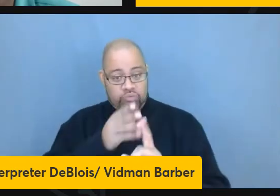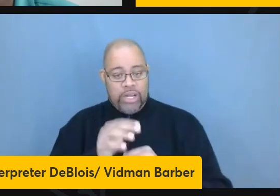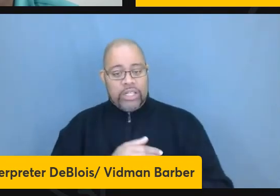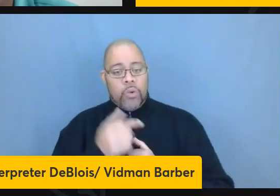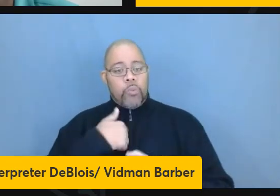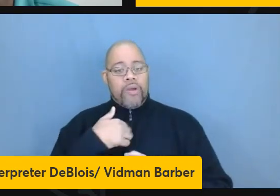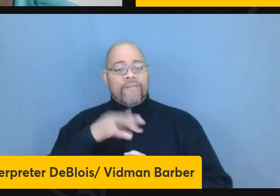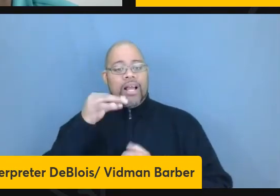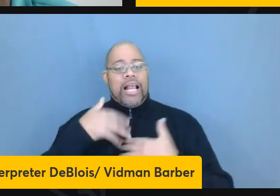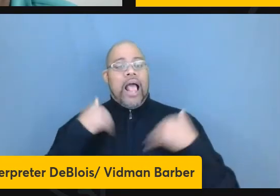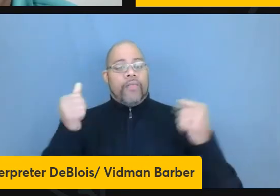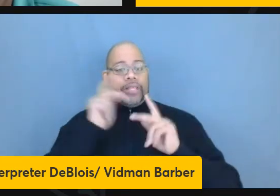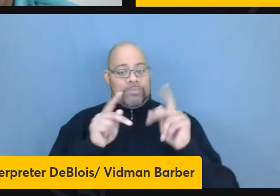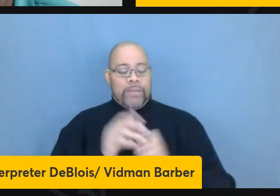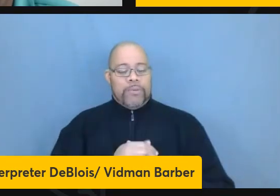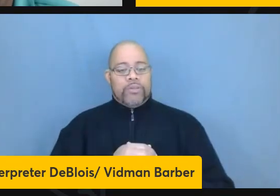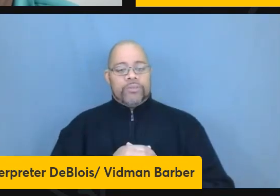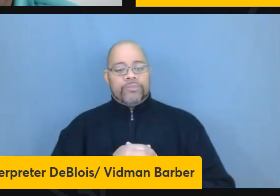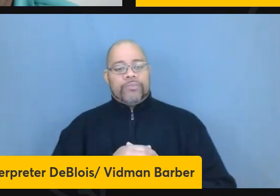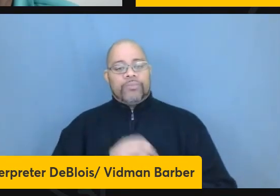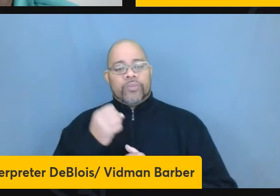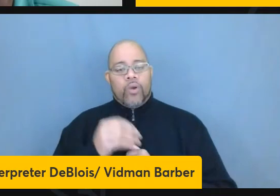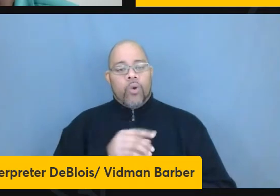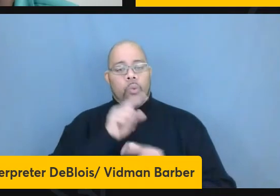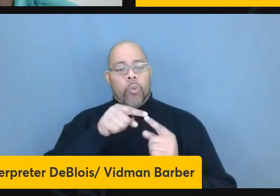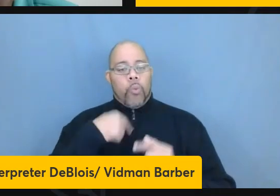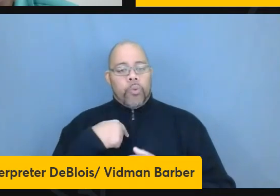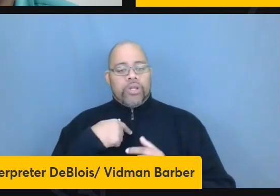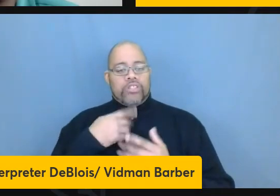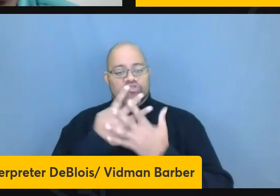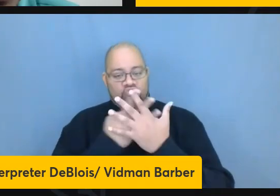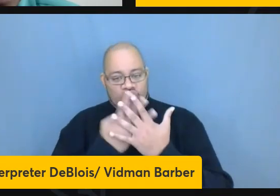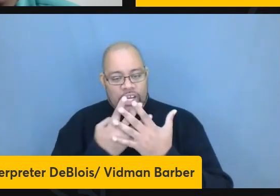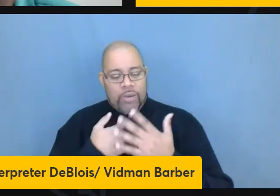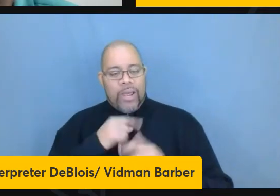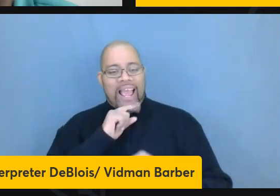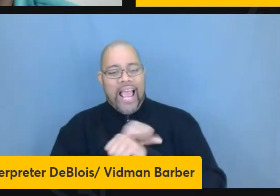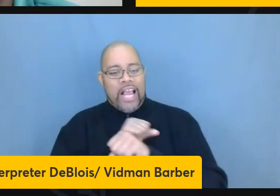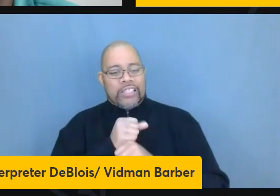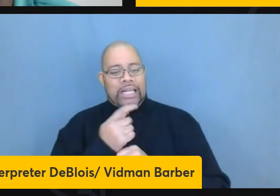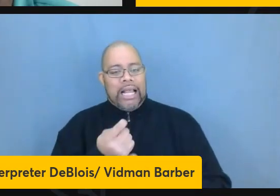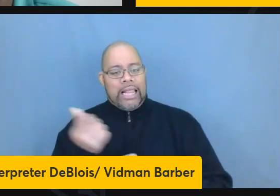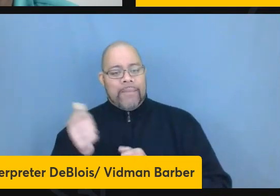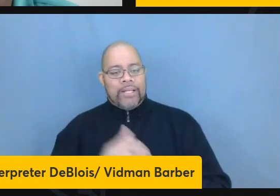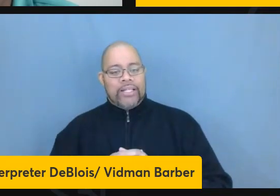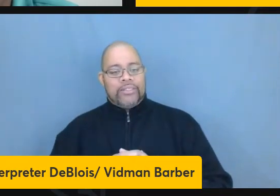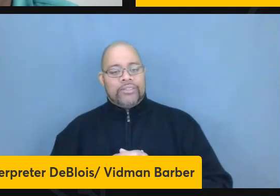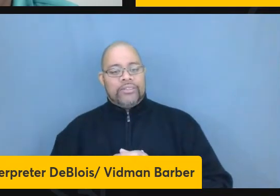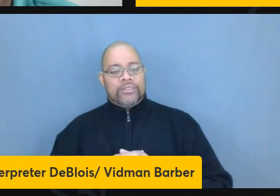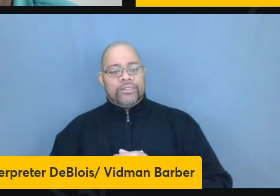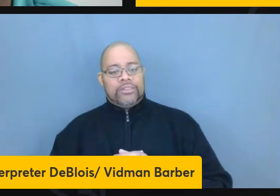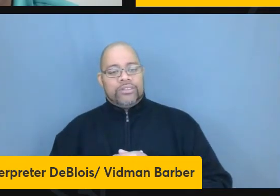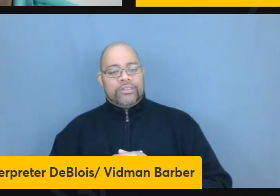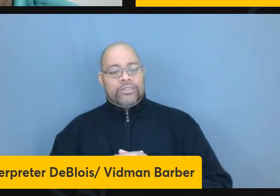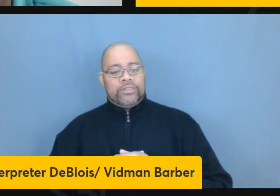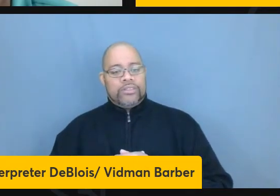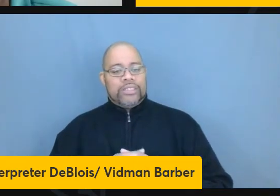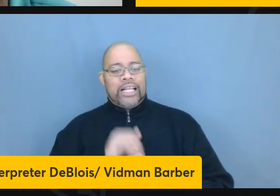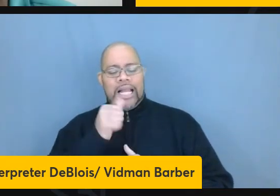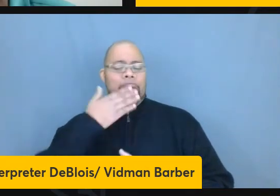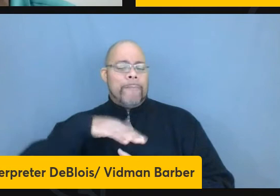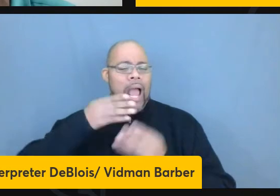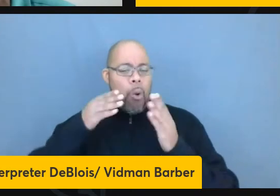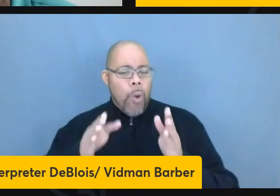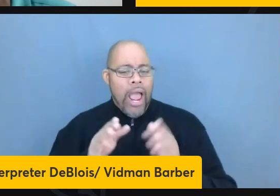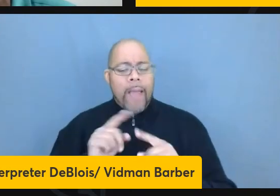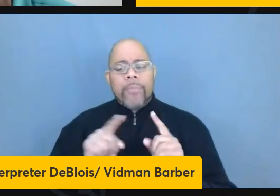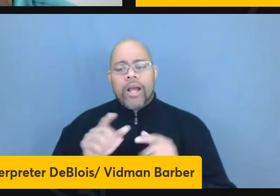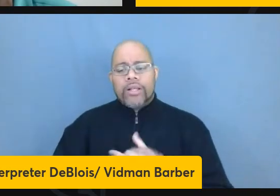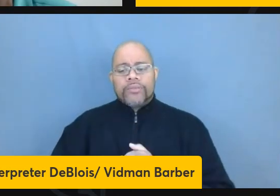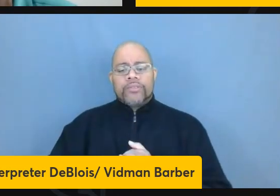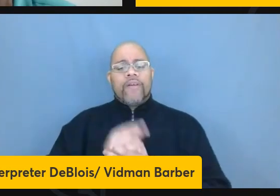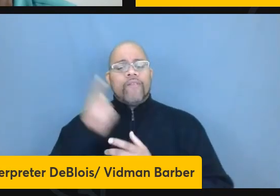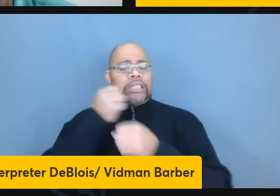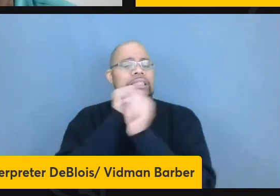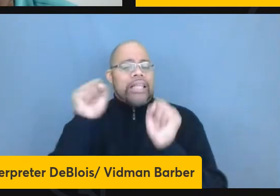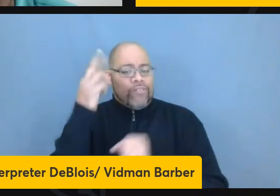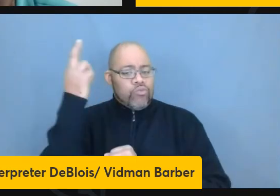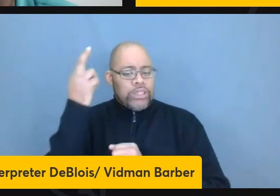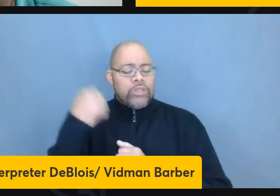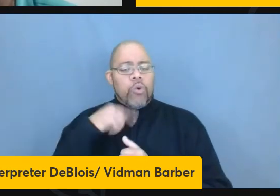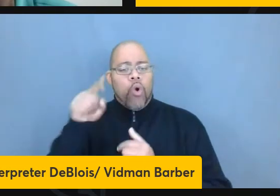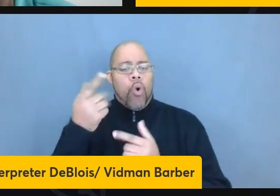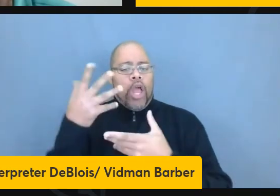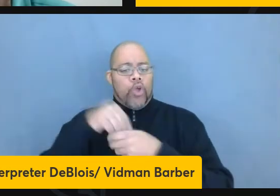healthiest people. So when we screen we actually eliminate not in a bad way. But for safety reasons, we only include people who